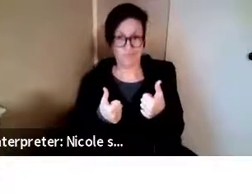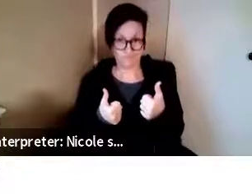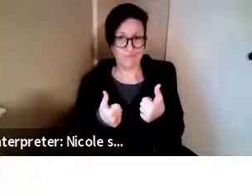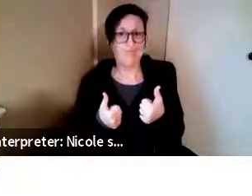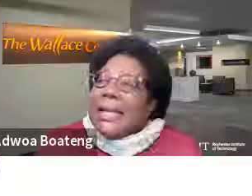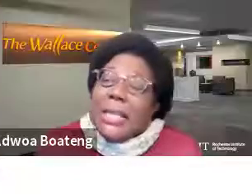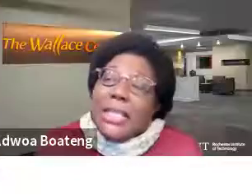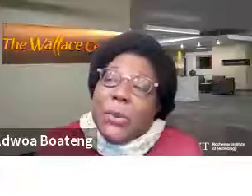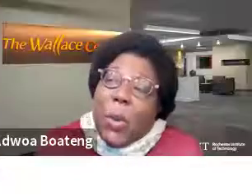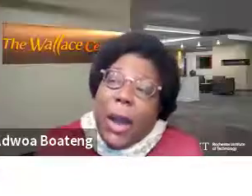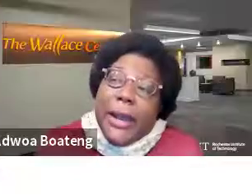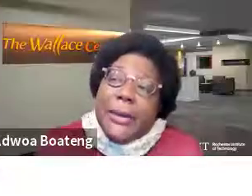Adwoa Boateng: Is it is a required